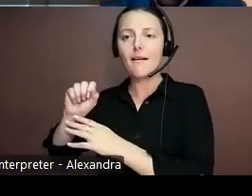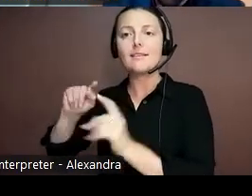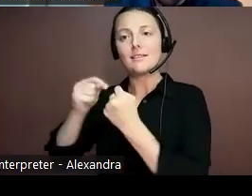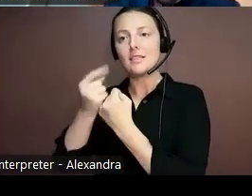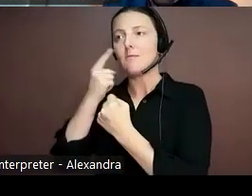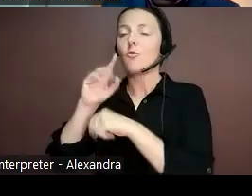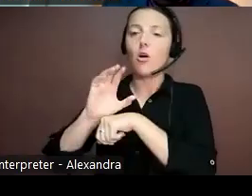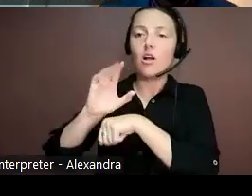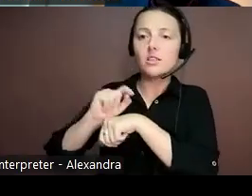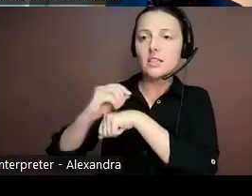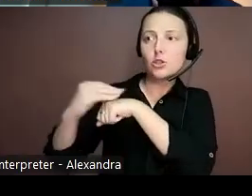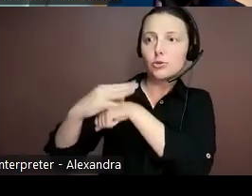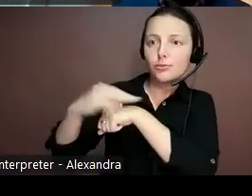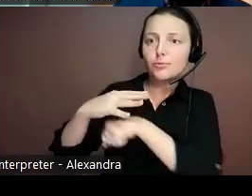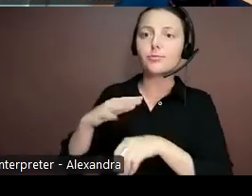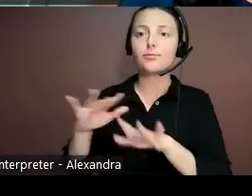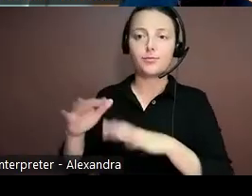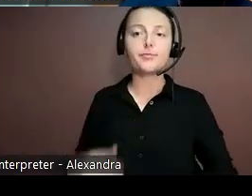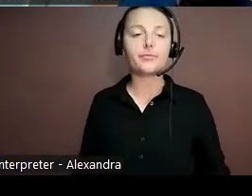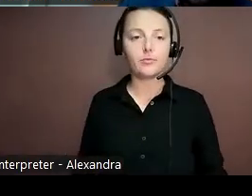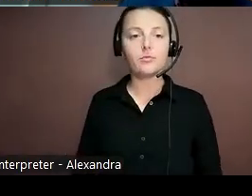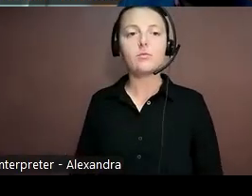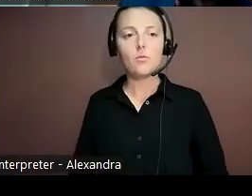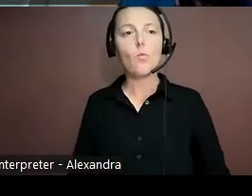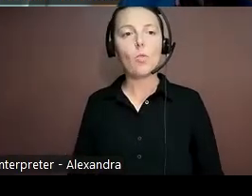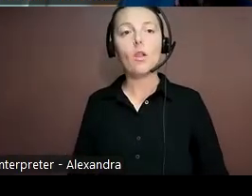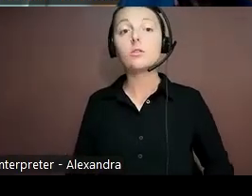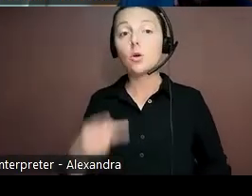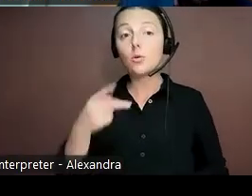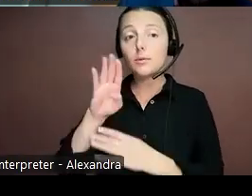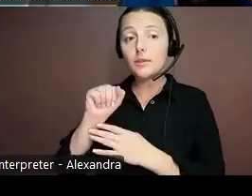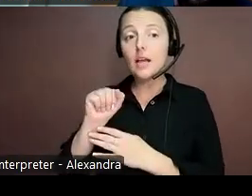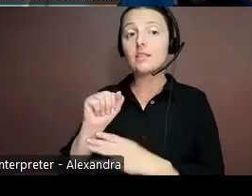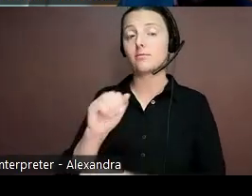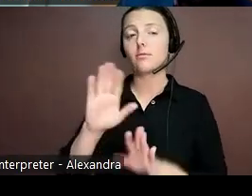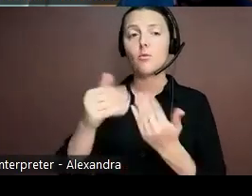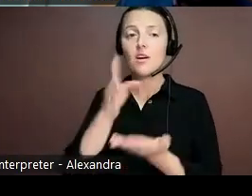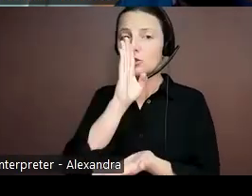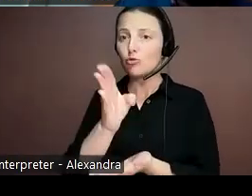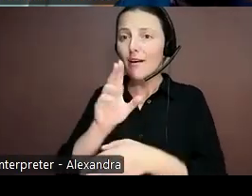team includes providing direct clinical care um providing staff training uh for this uh in